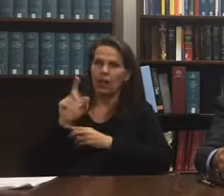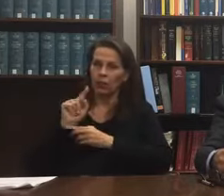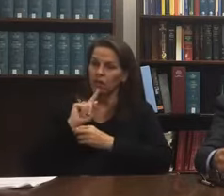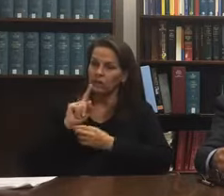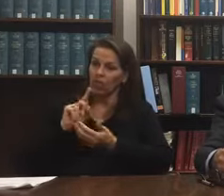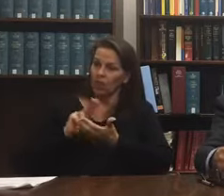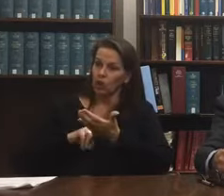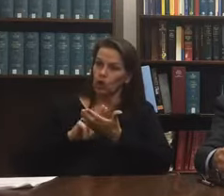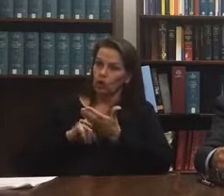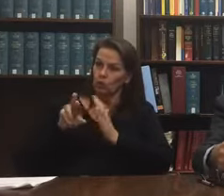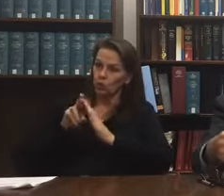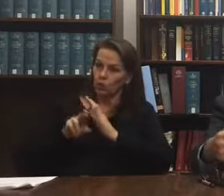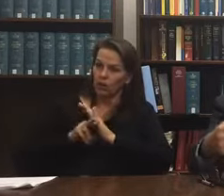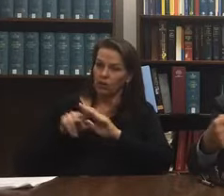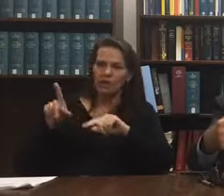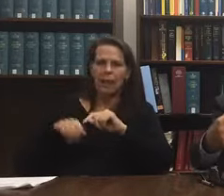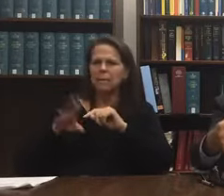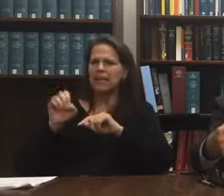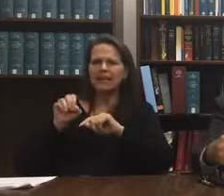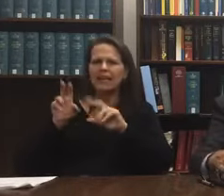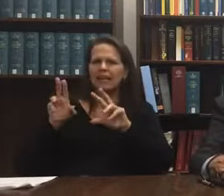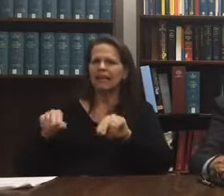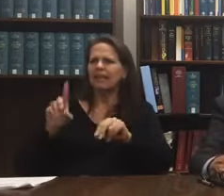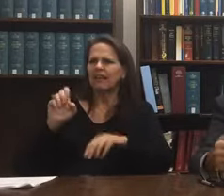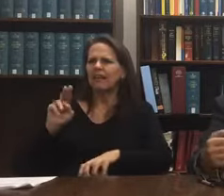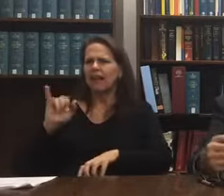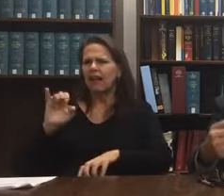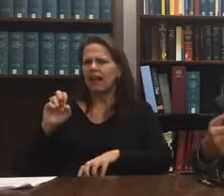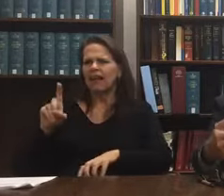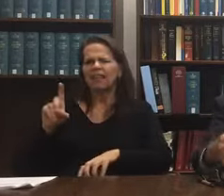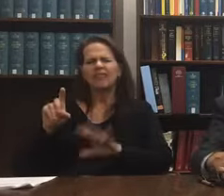deny for stability so it's very simple things otherwise I would just do it in